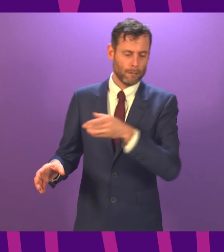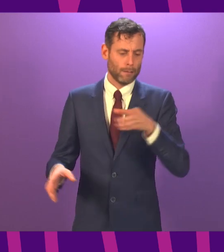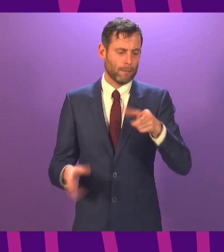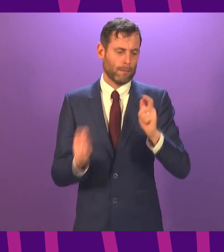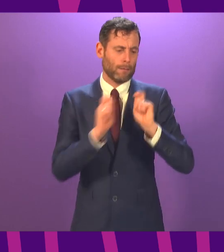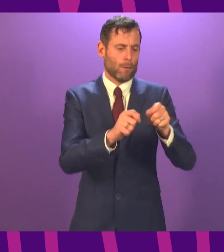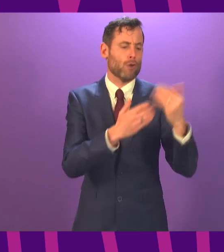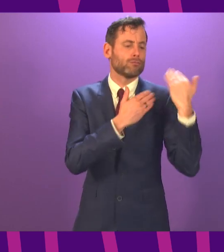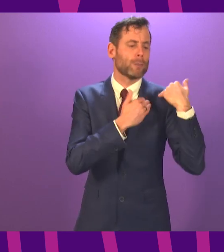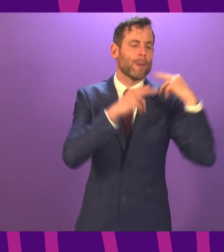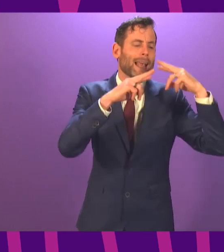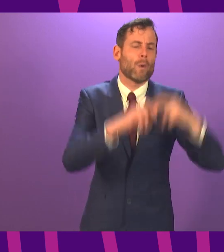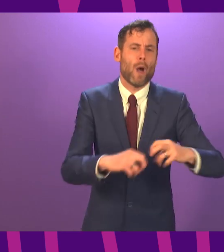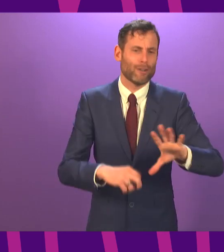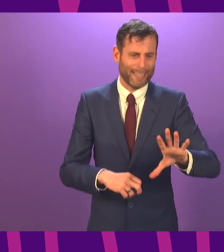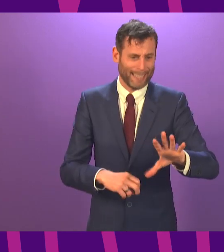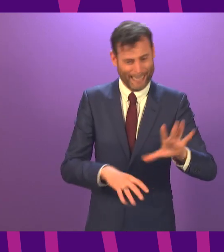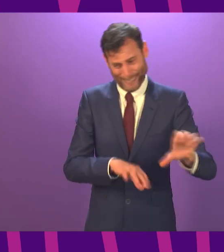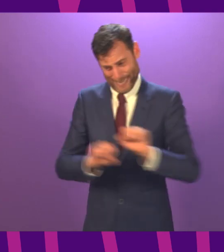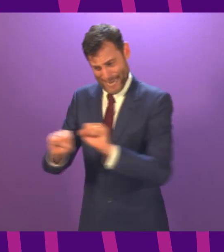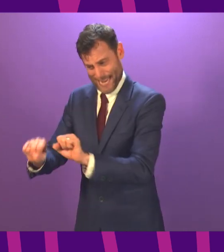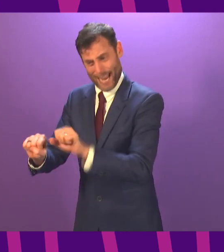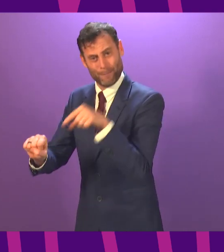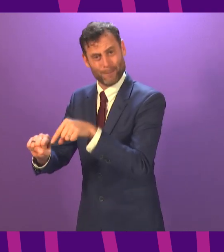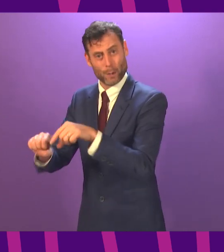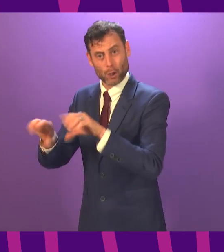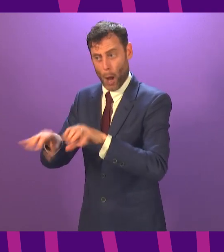There is no doubt about the commitment to a public inquiry. I may be wrong, and events